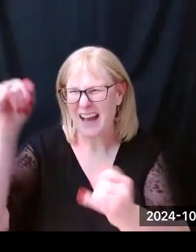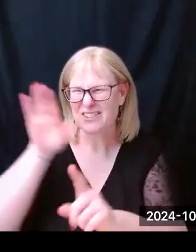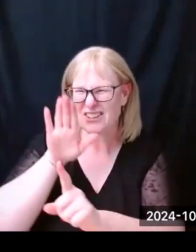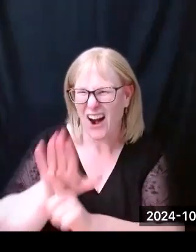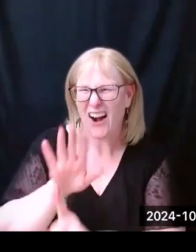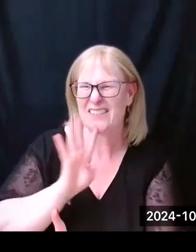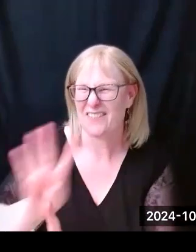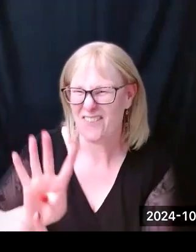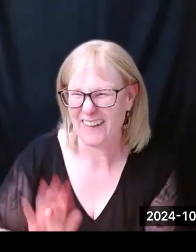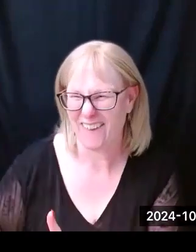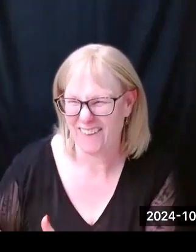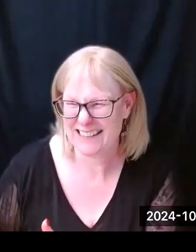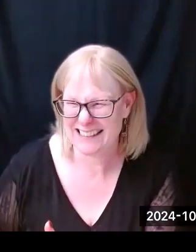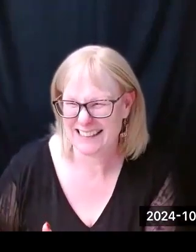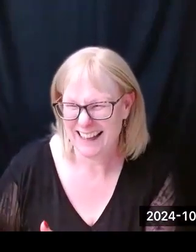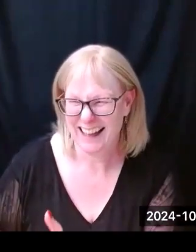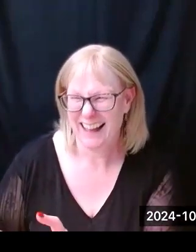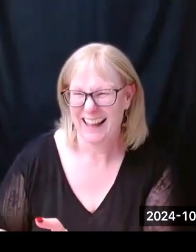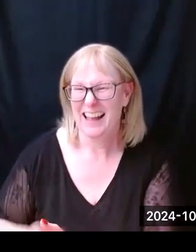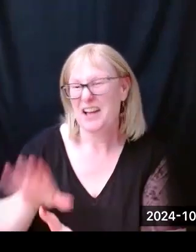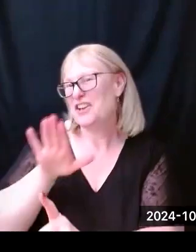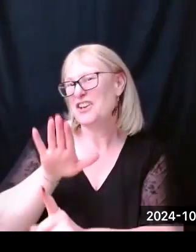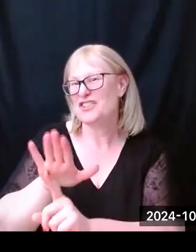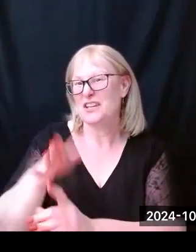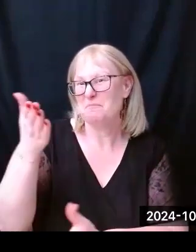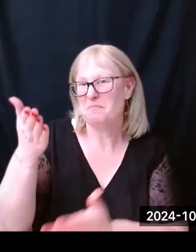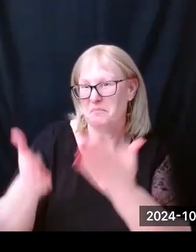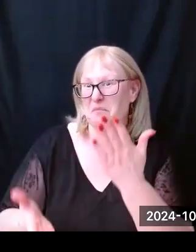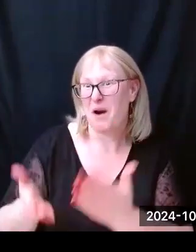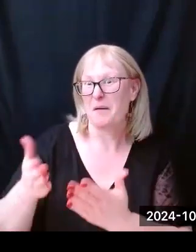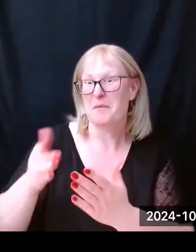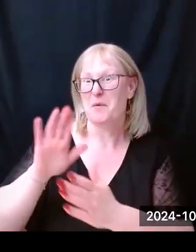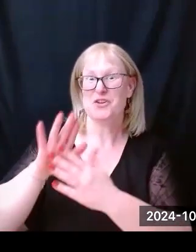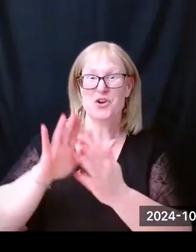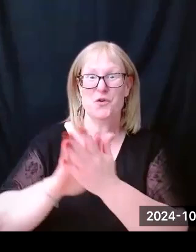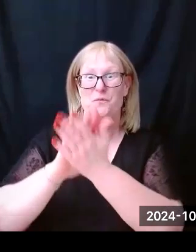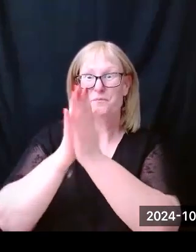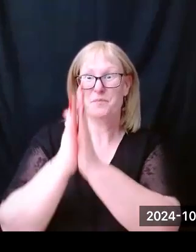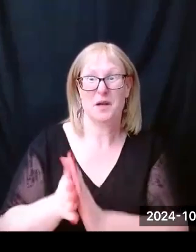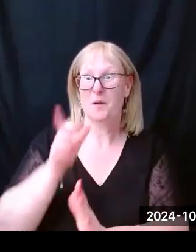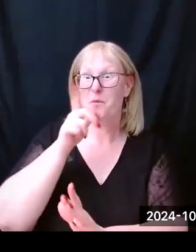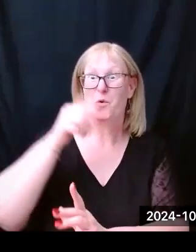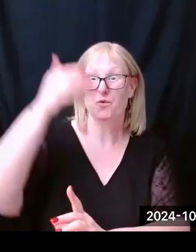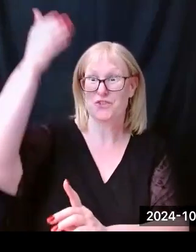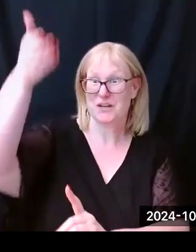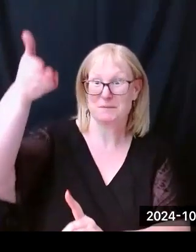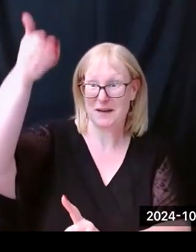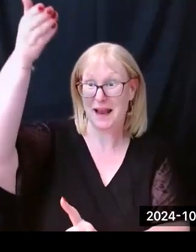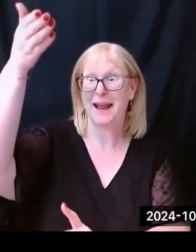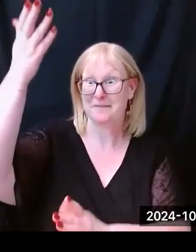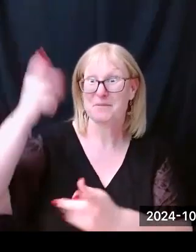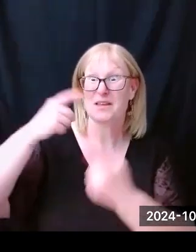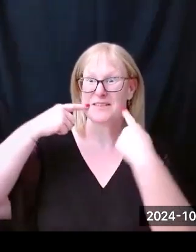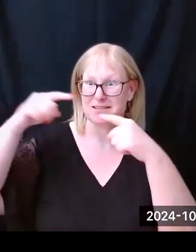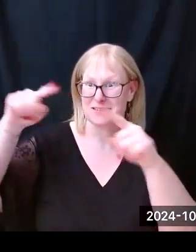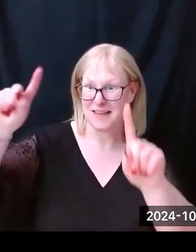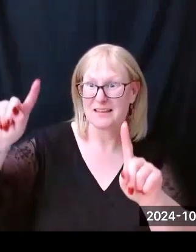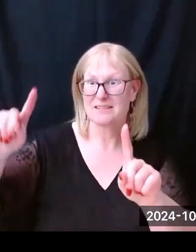someone who has such stature status, and is a wonderful historical figure and, you know, memorable person for us to look up to.